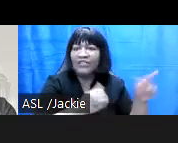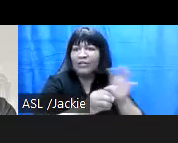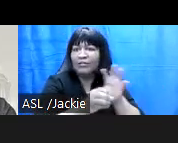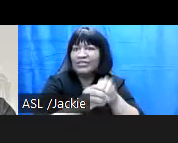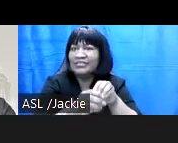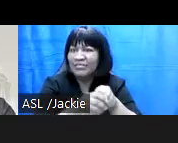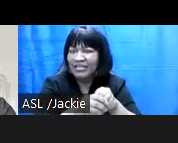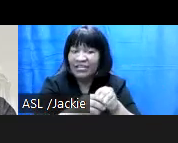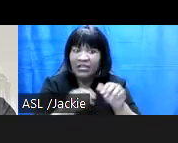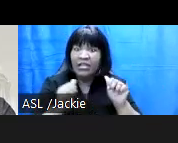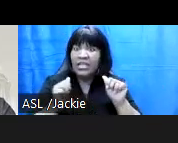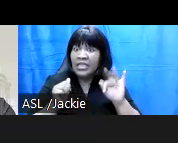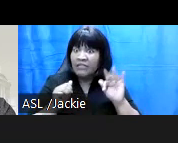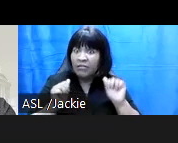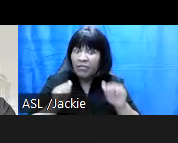When possible, cover costs in advance.